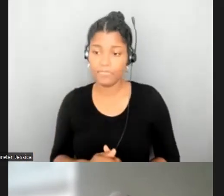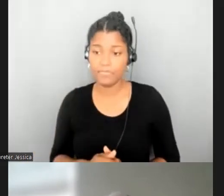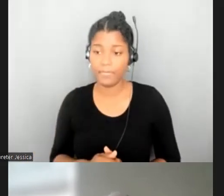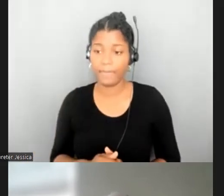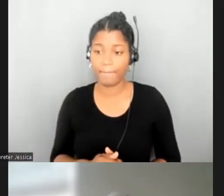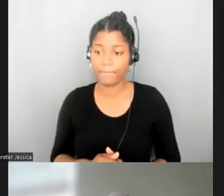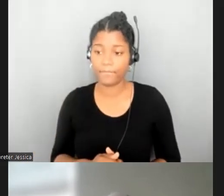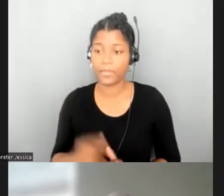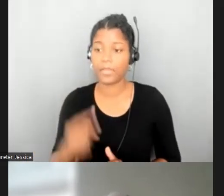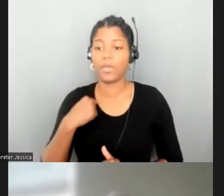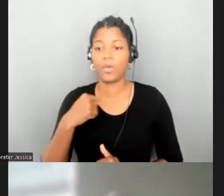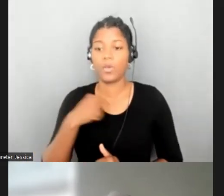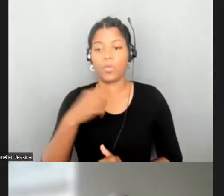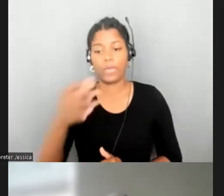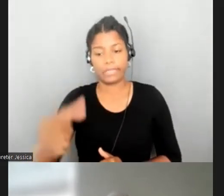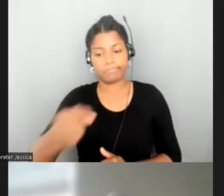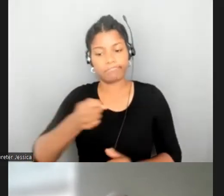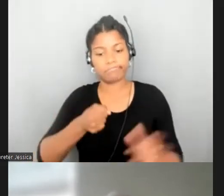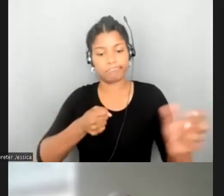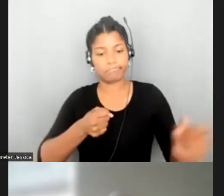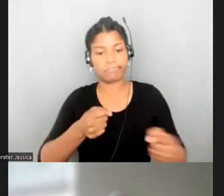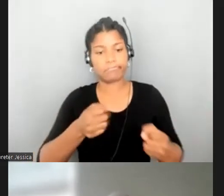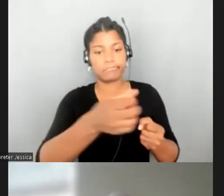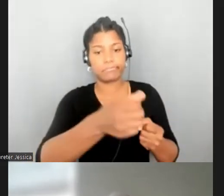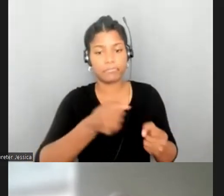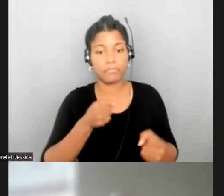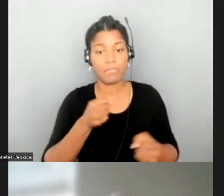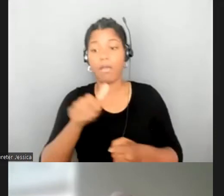partners in, I was amazed at how many I did not know.